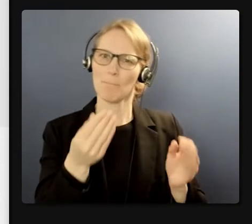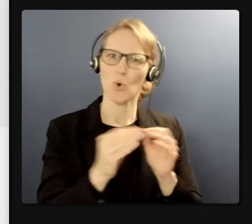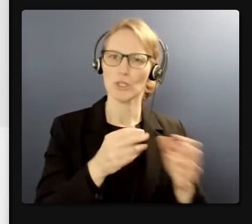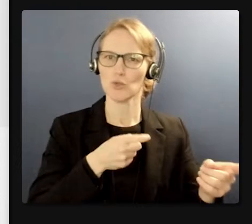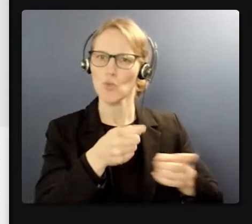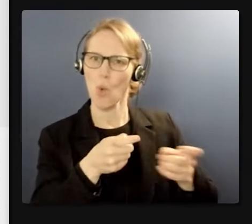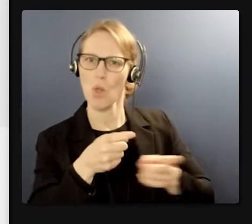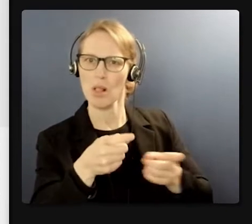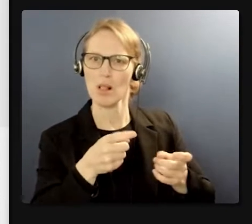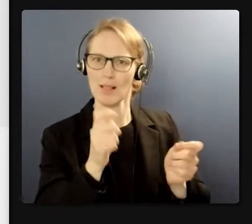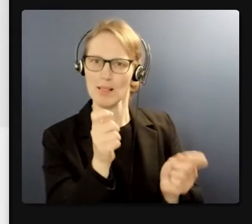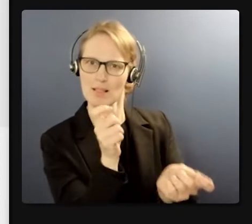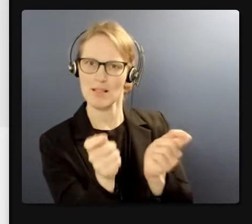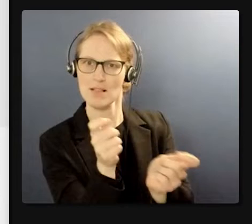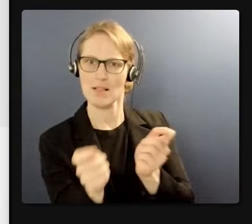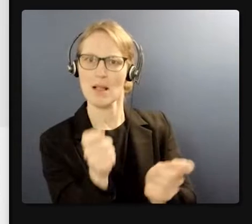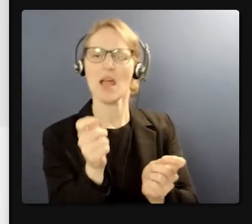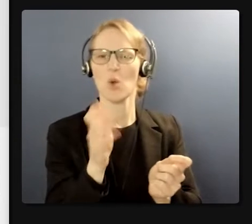So what does Max Deviation mean?